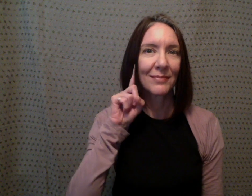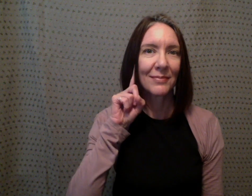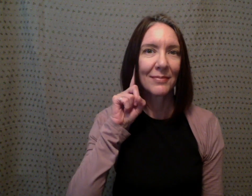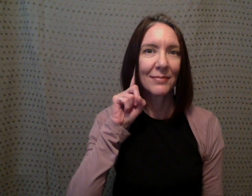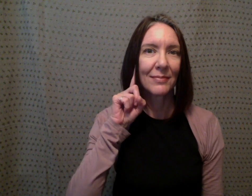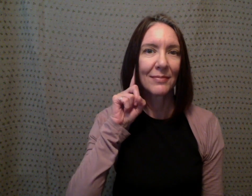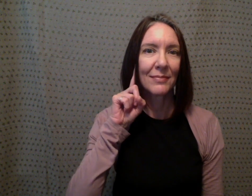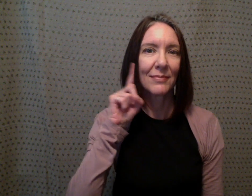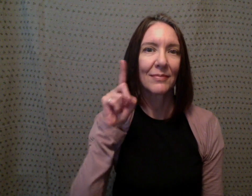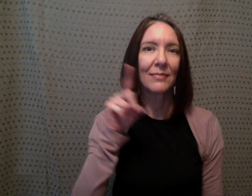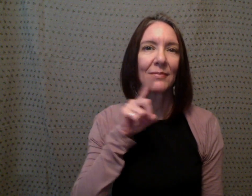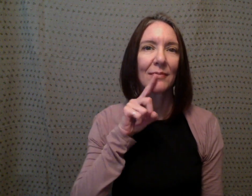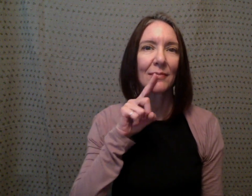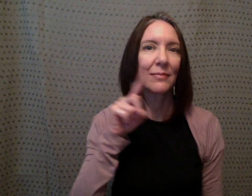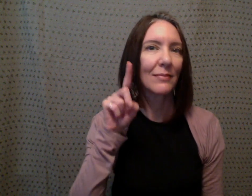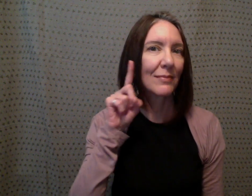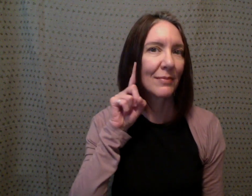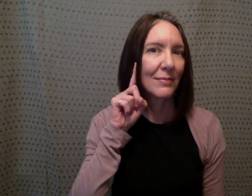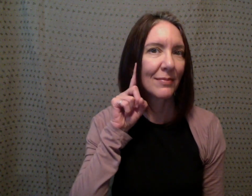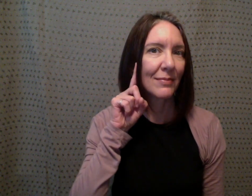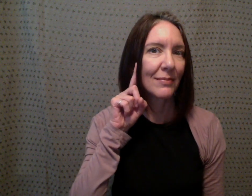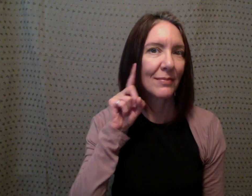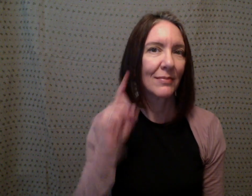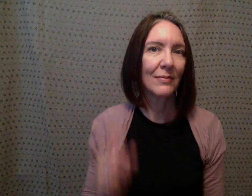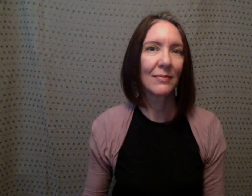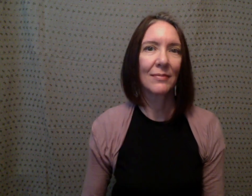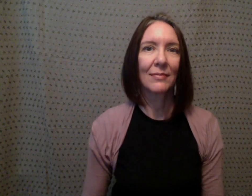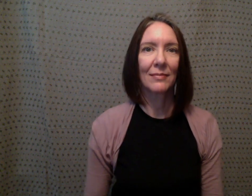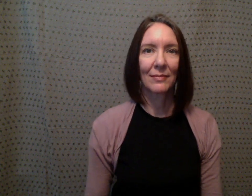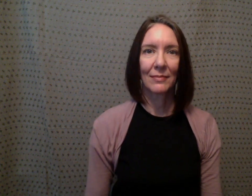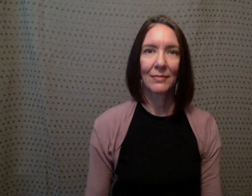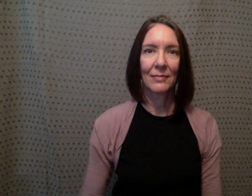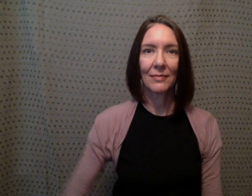deaf, deaf